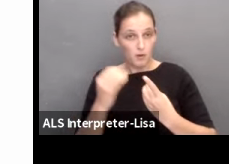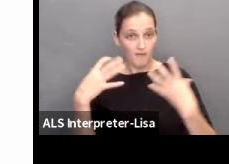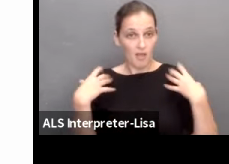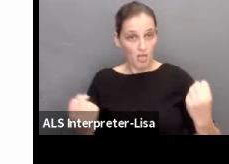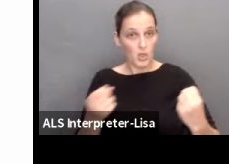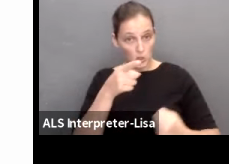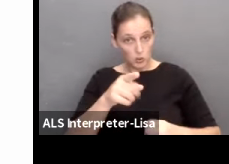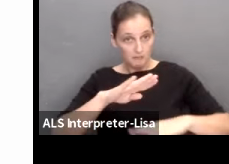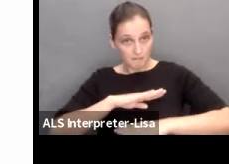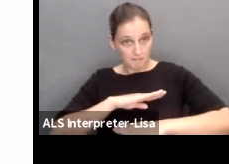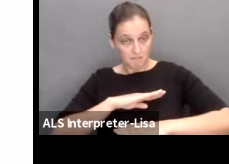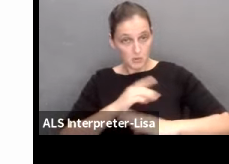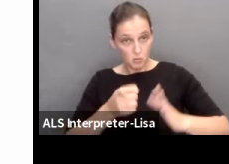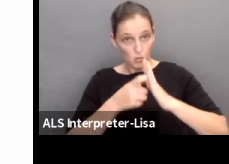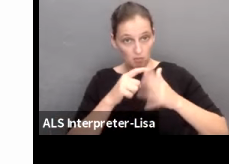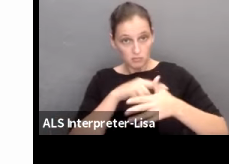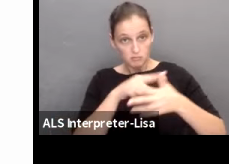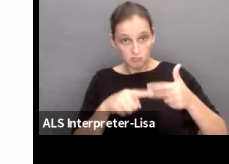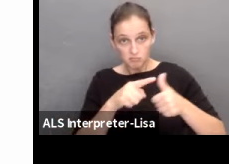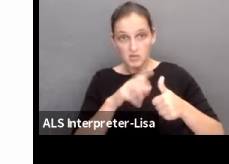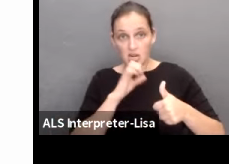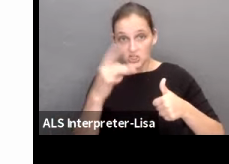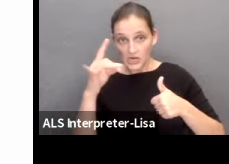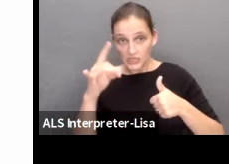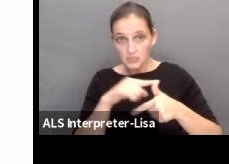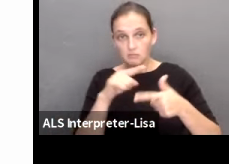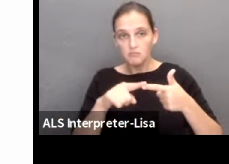of being 18 years and older, received Pfizer vaccine, and